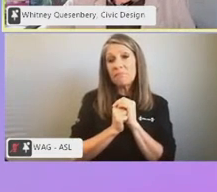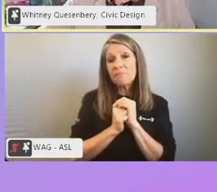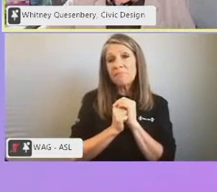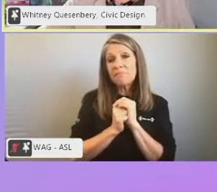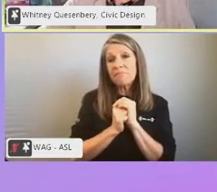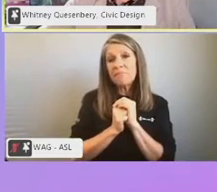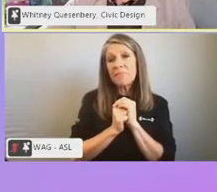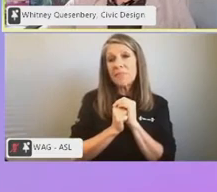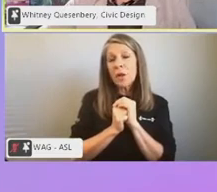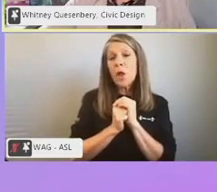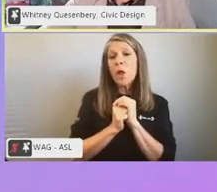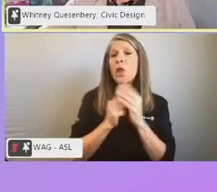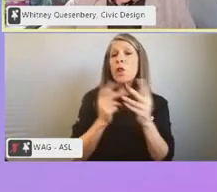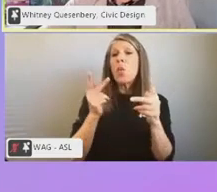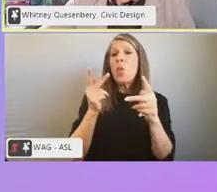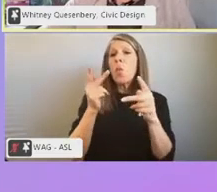the top end of the research did. More importantly,